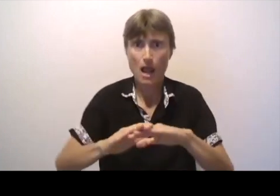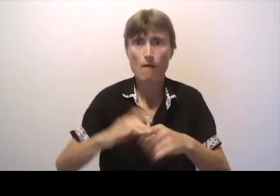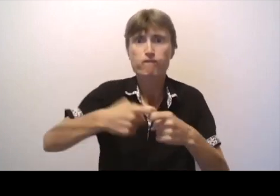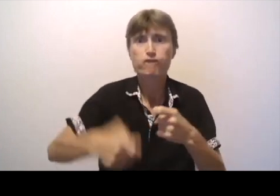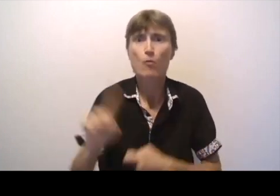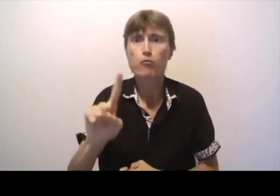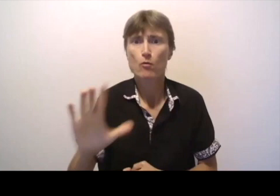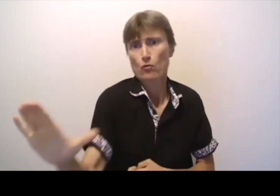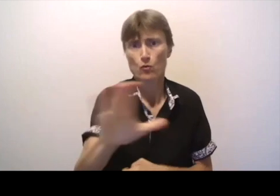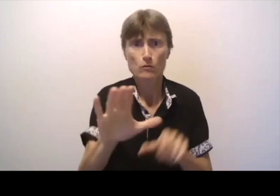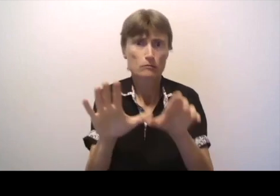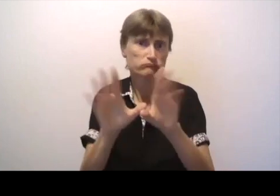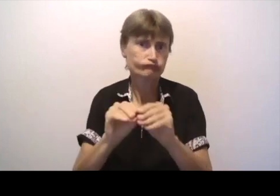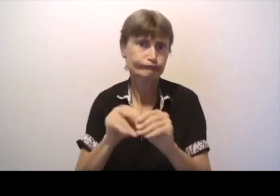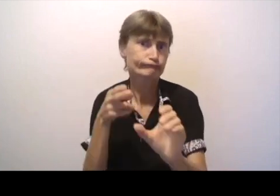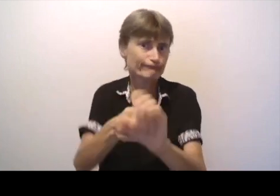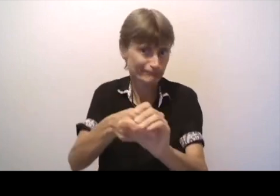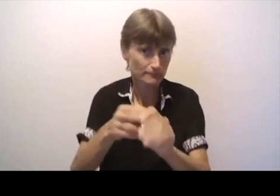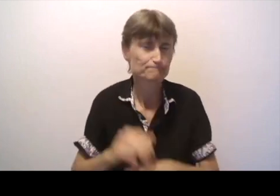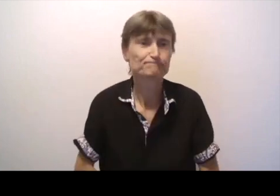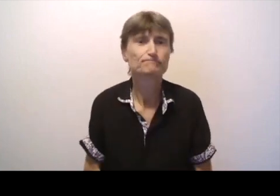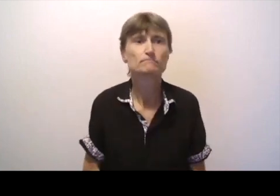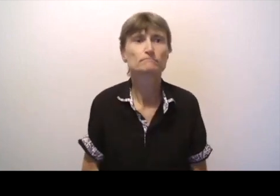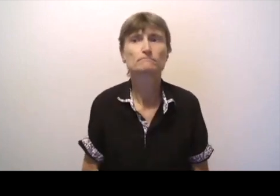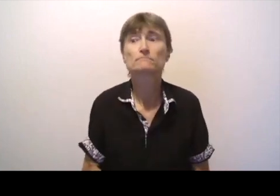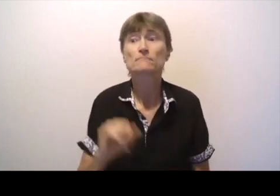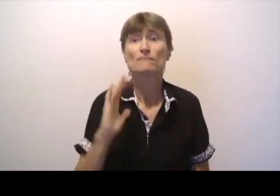so it wouldn't be a webinar if we didn't talk about the technology